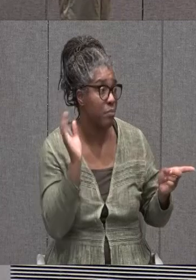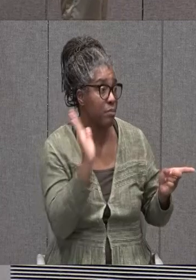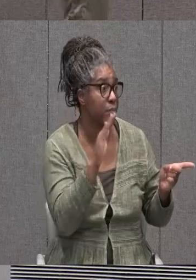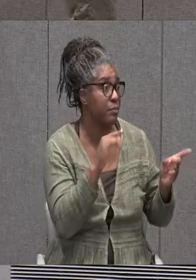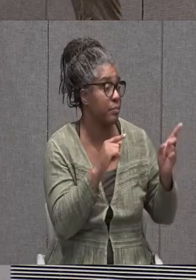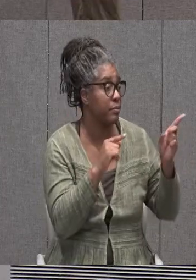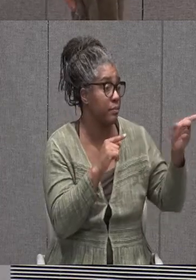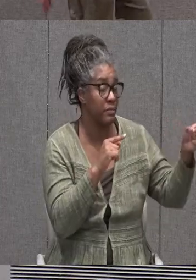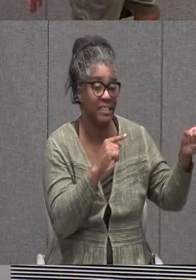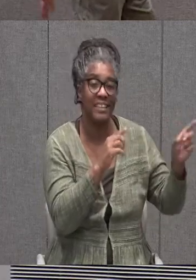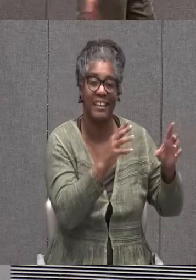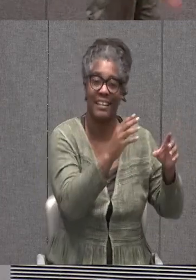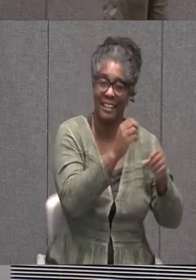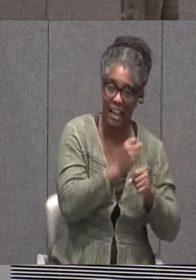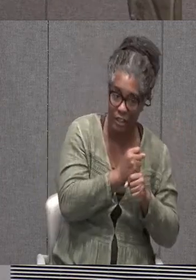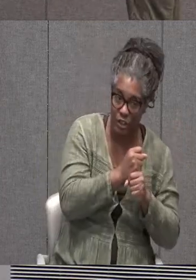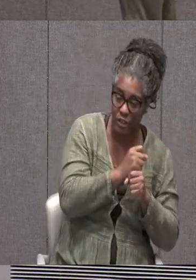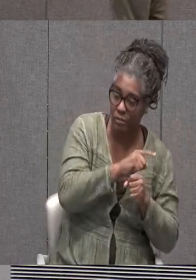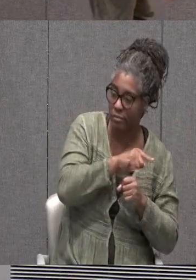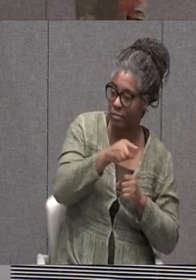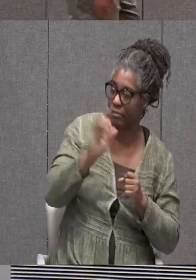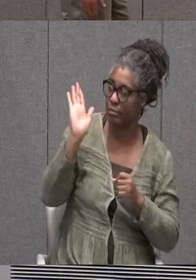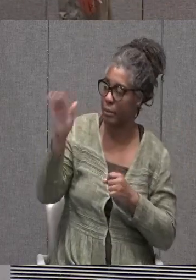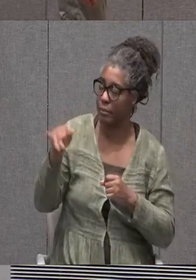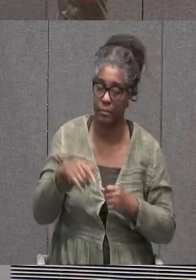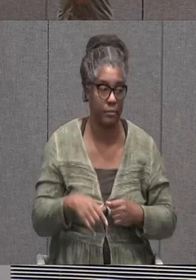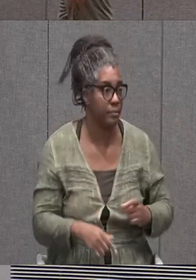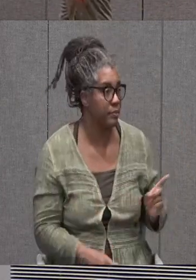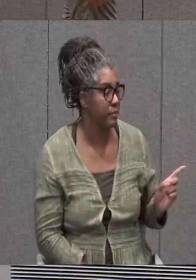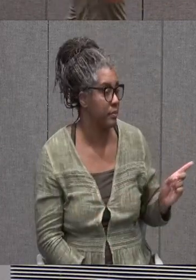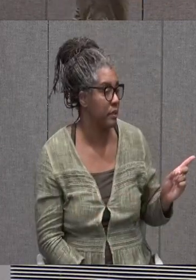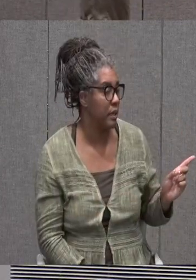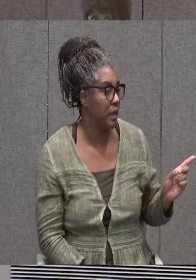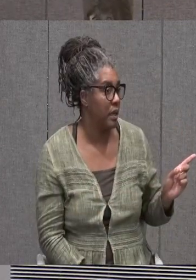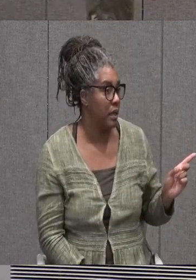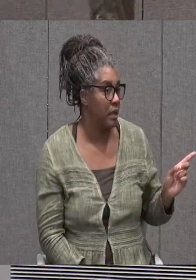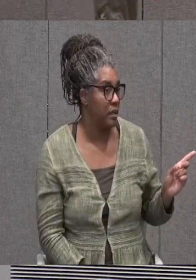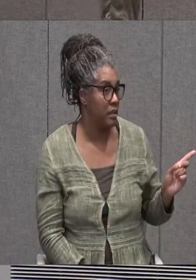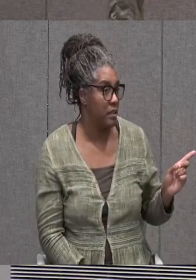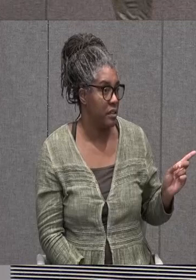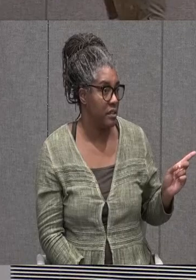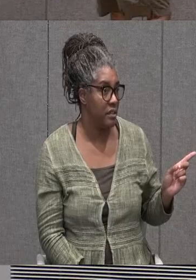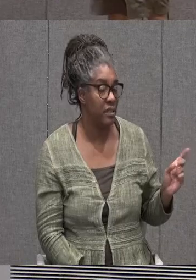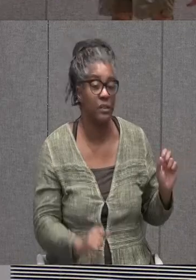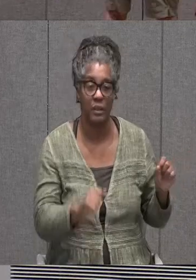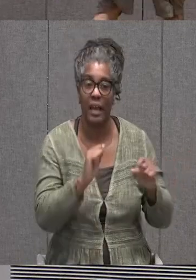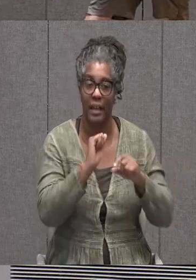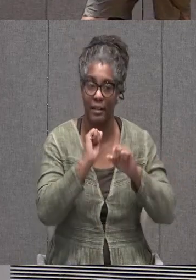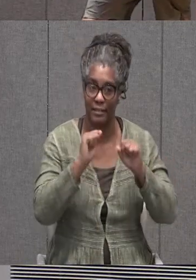and then they can hit it back to you. (plastic rustling) And you can practice that way.